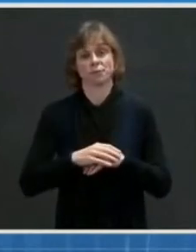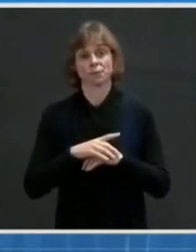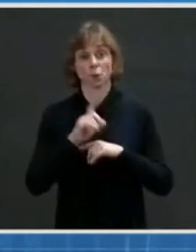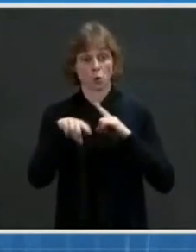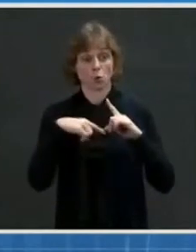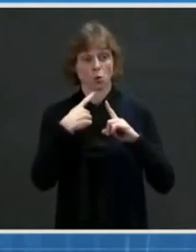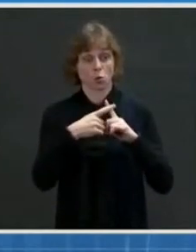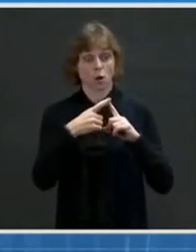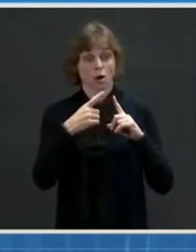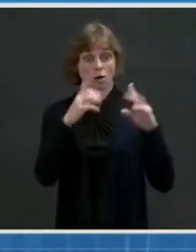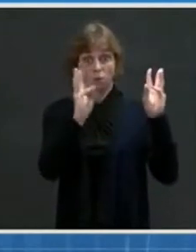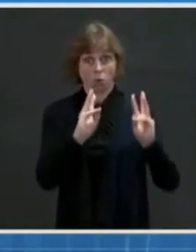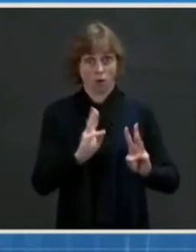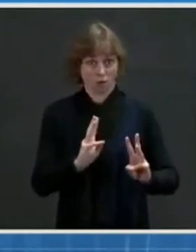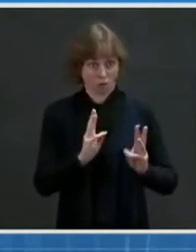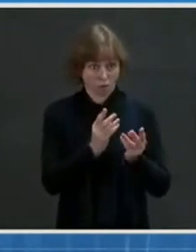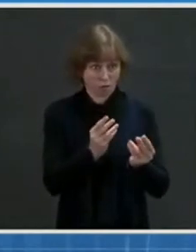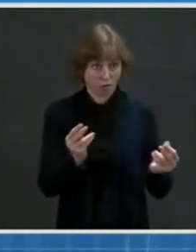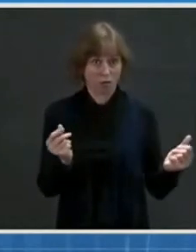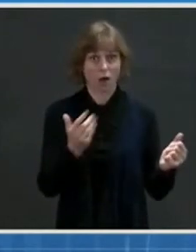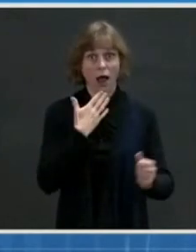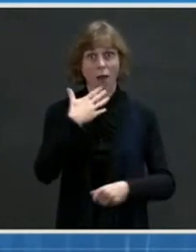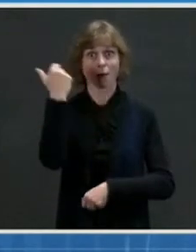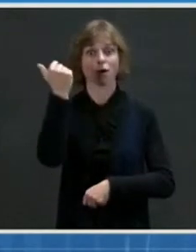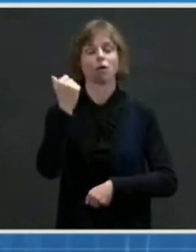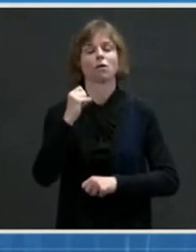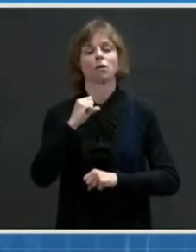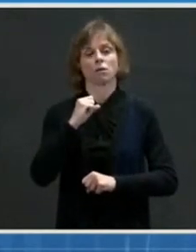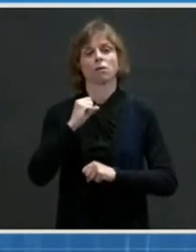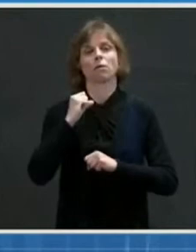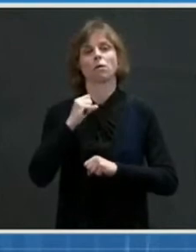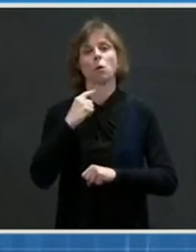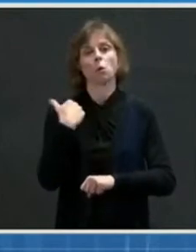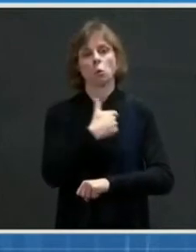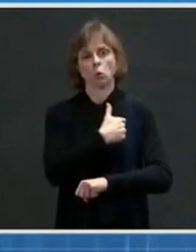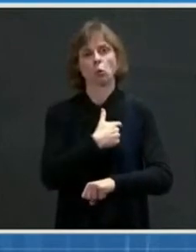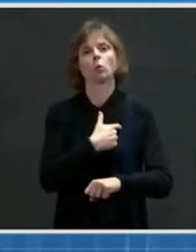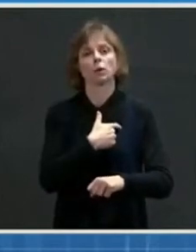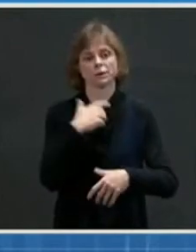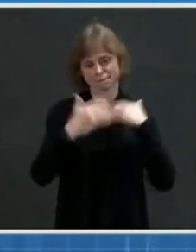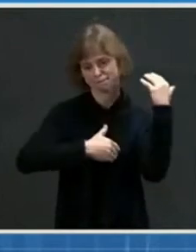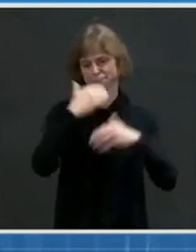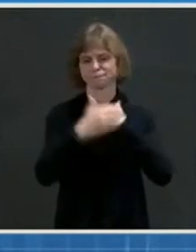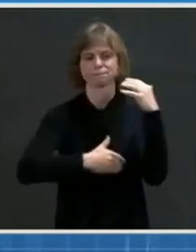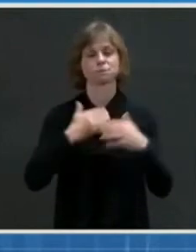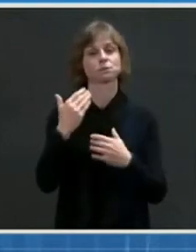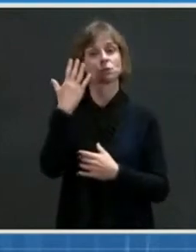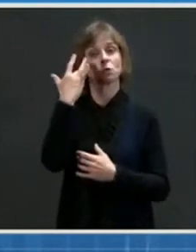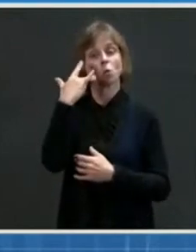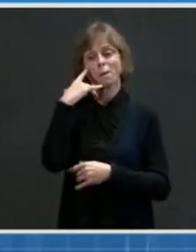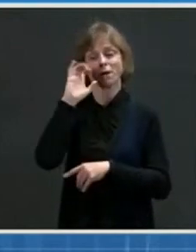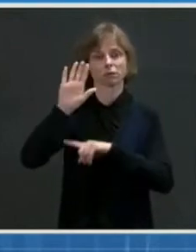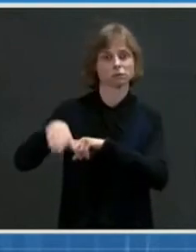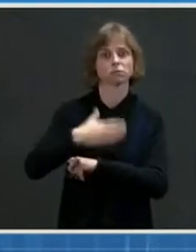ON OUR PROGRESS TO RECOVER. THAT PROGRESS BEGAN AS SOON AS THE WEATHER BEGAN TO IMPROVE.